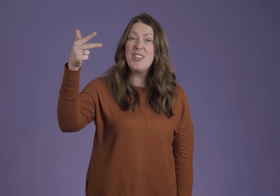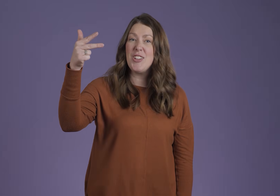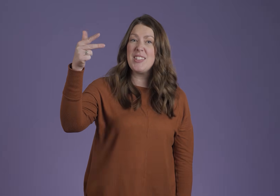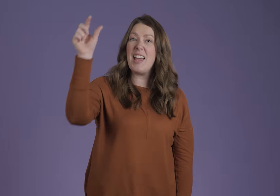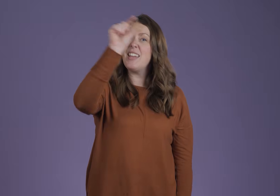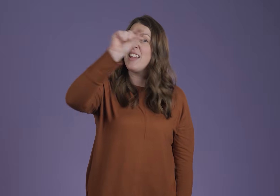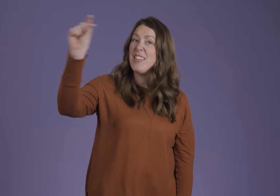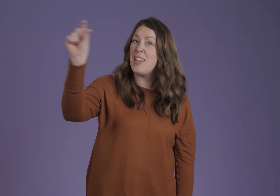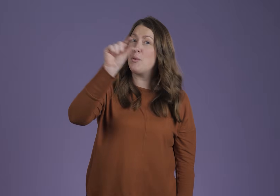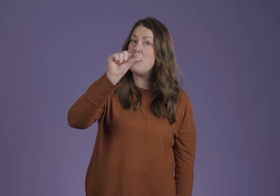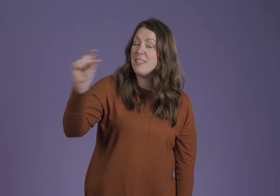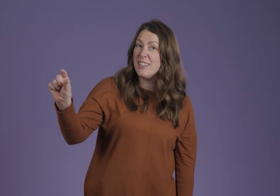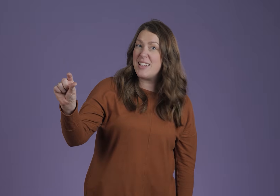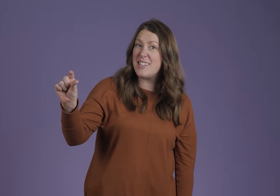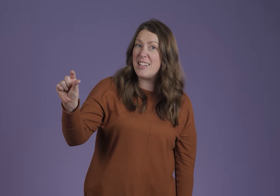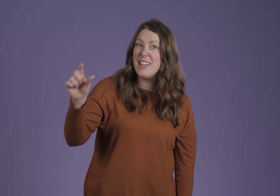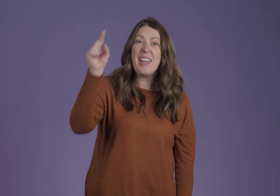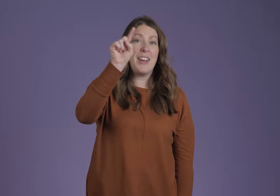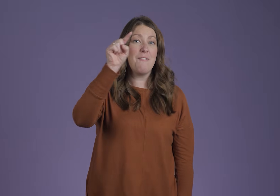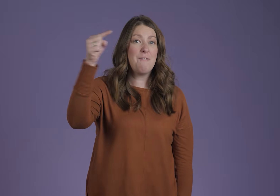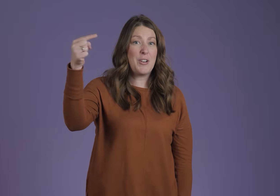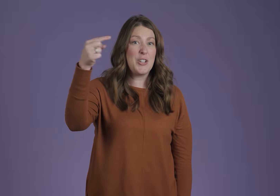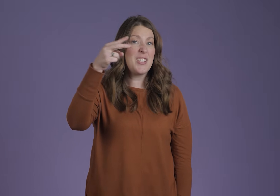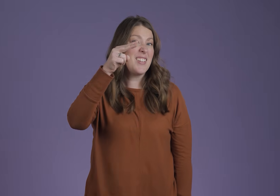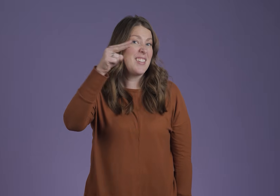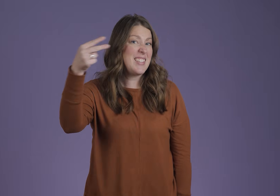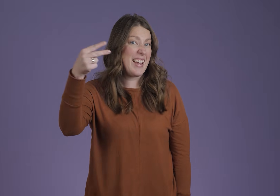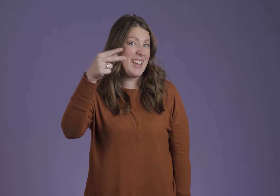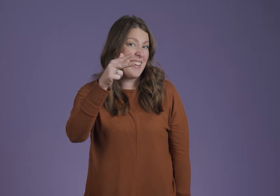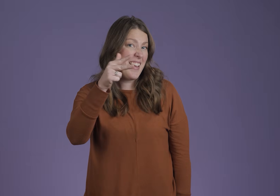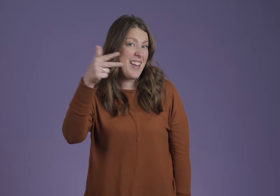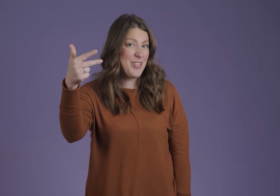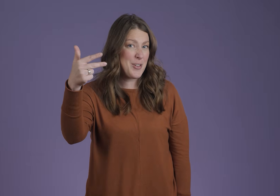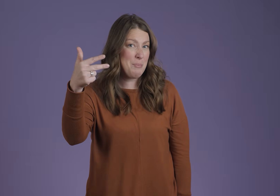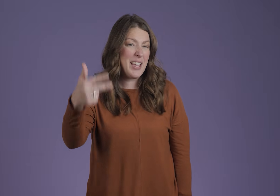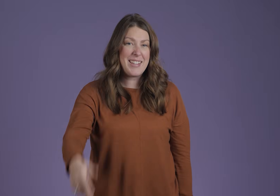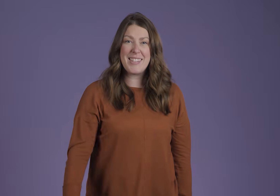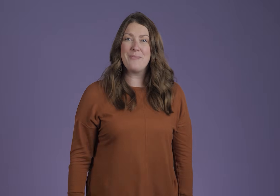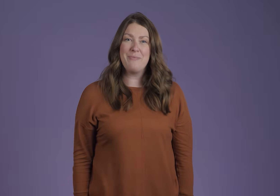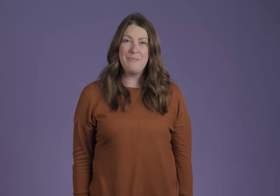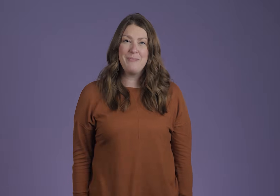Just like they would be listed in first, second and third place.